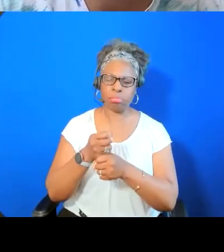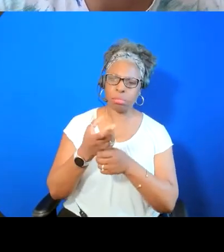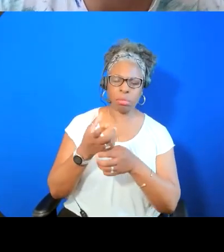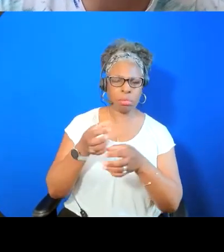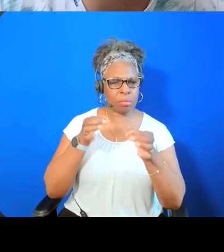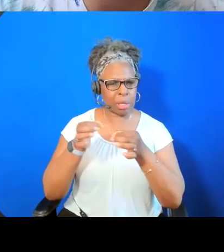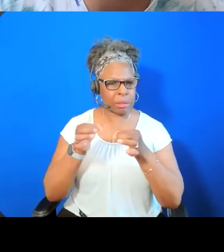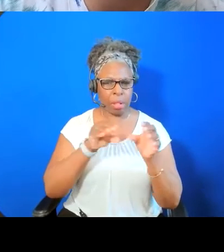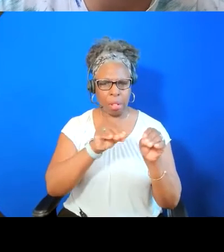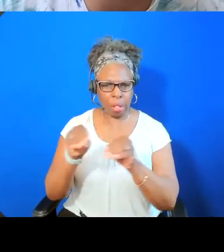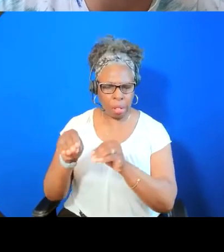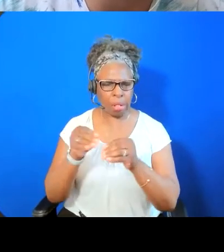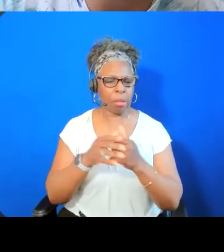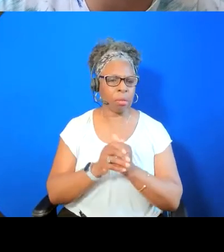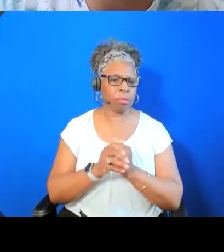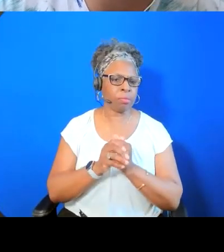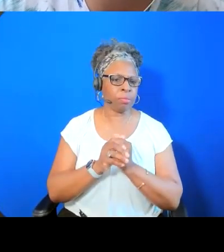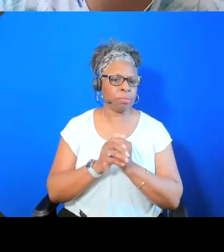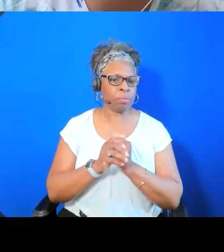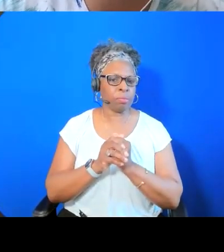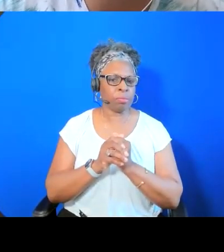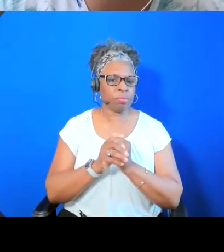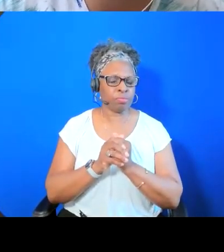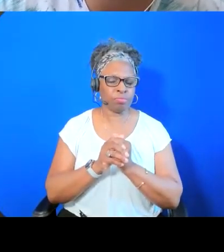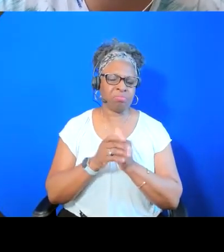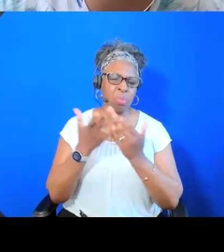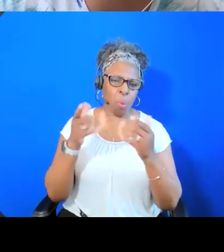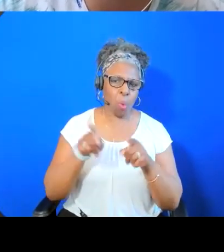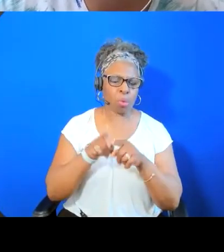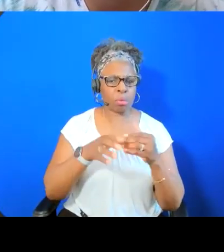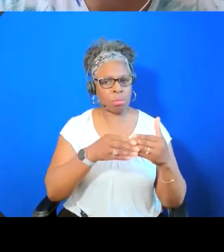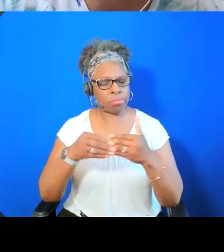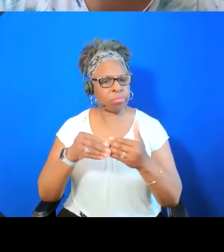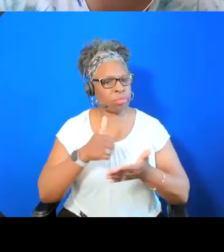a core part of our work are the sort of leadership support stipends where we offer,